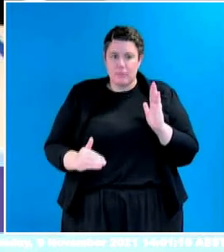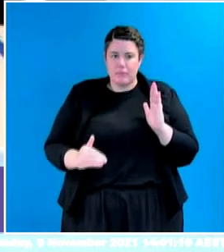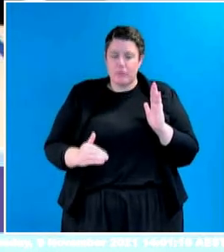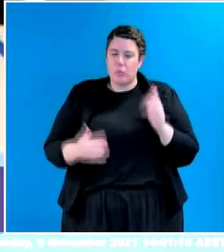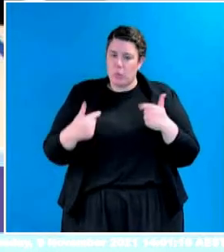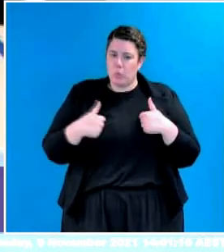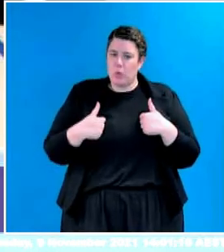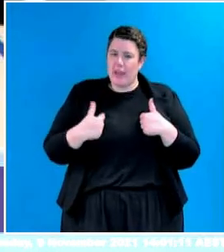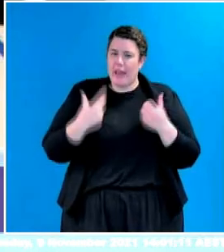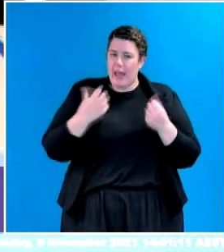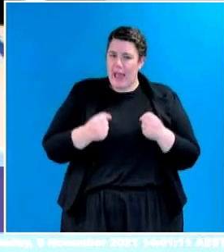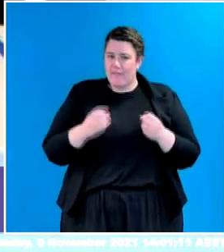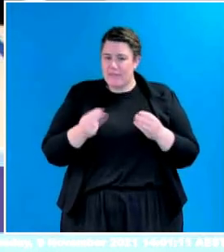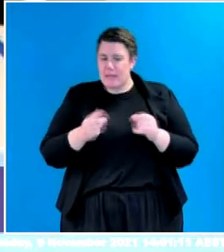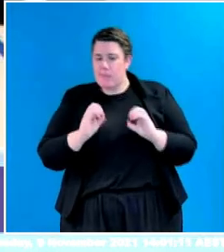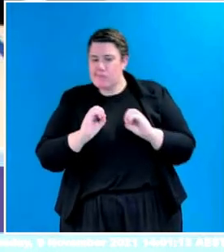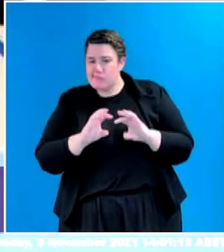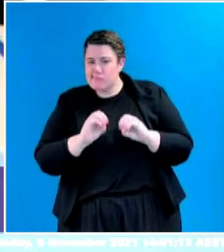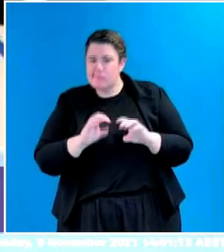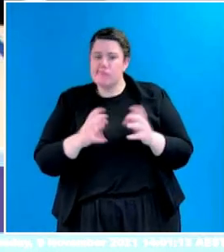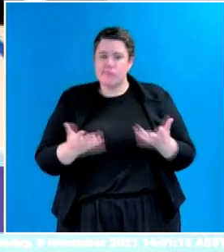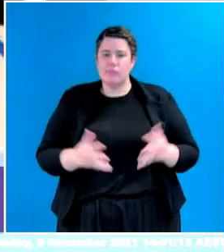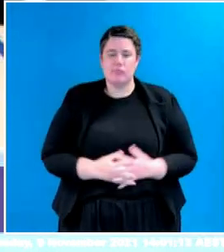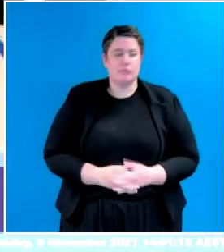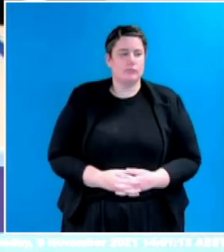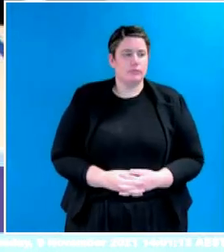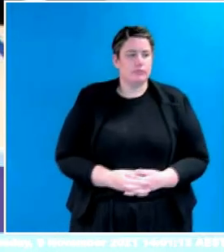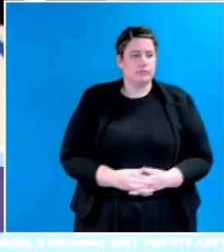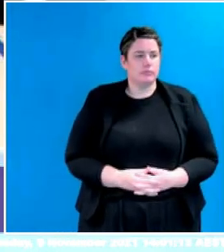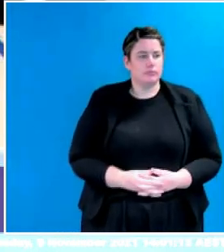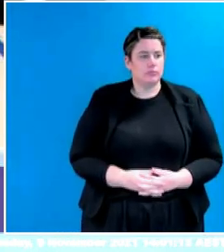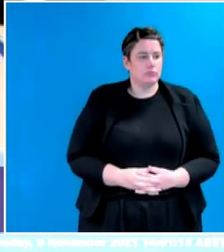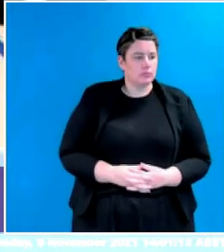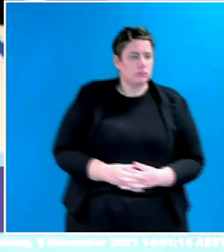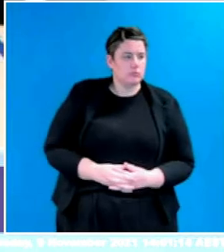have input to that process. I will come to that one in a moment.